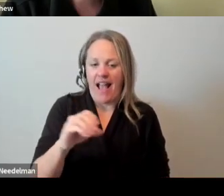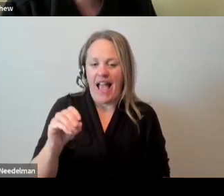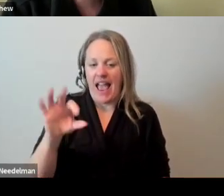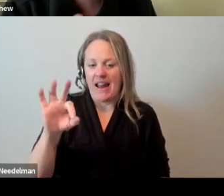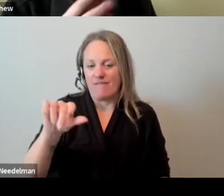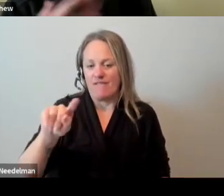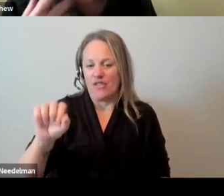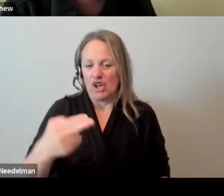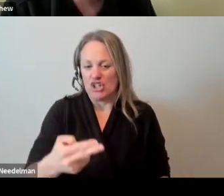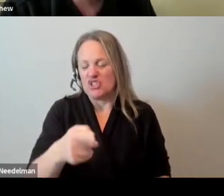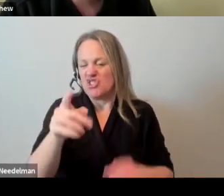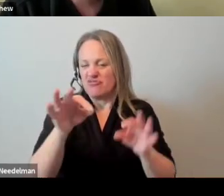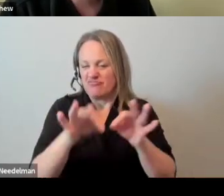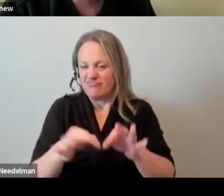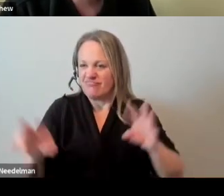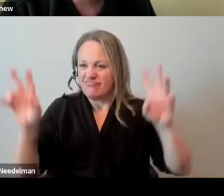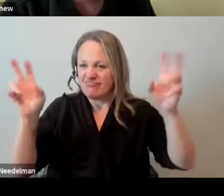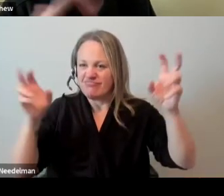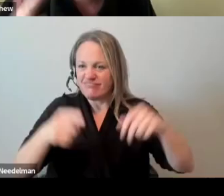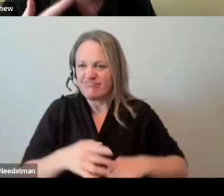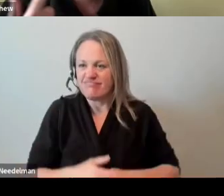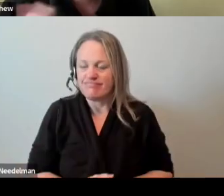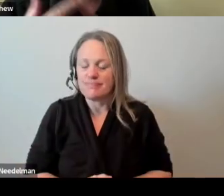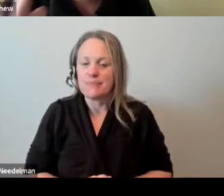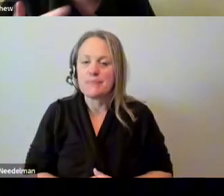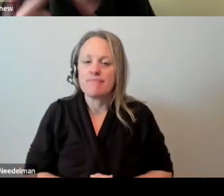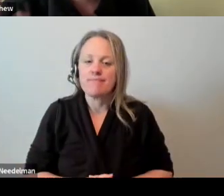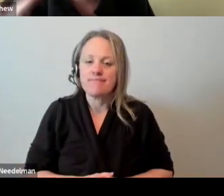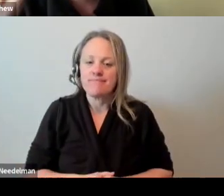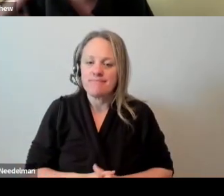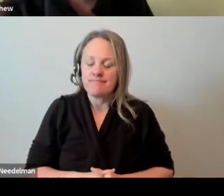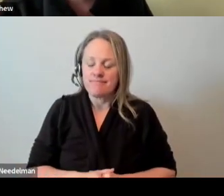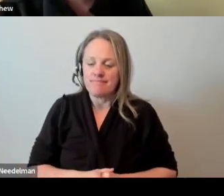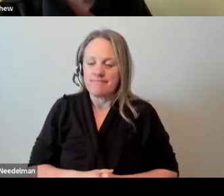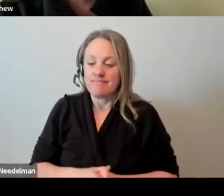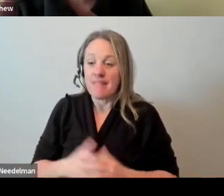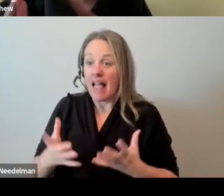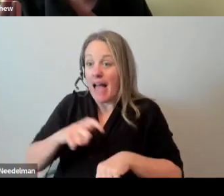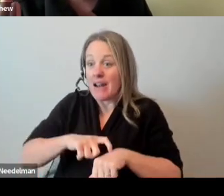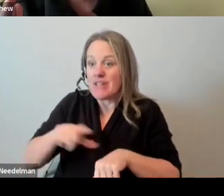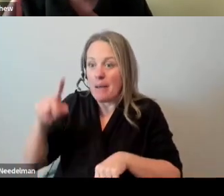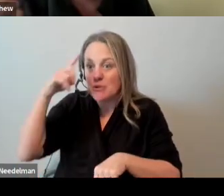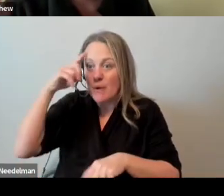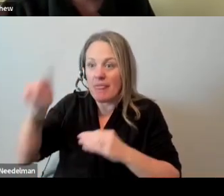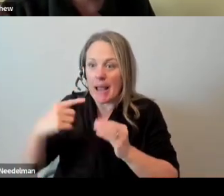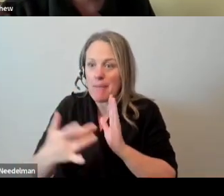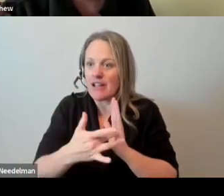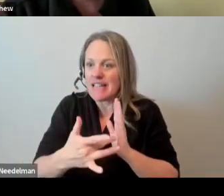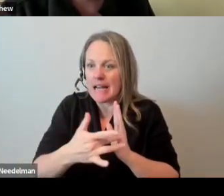of productivity as requirements for existence," right? A lot of times we think about technology as this will help someone be independent